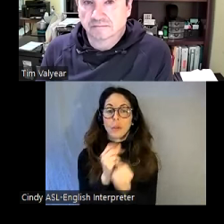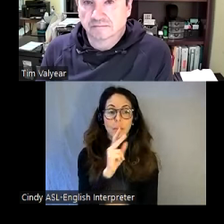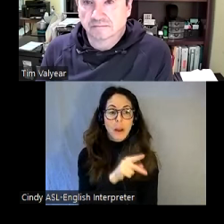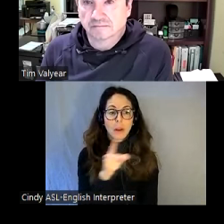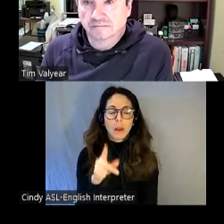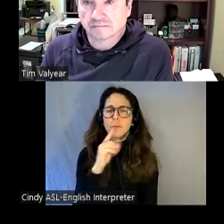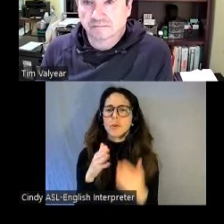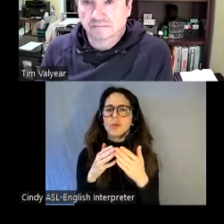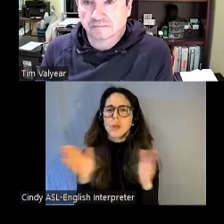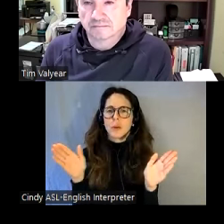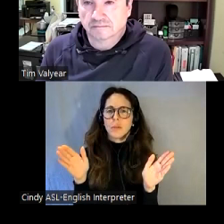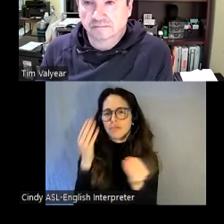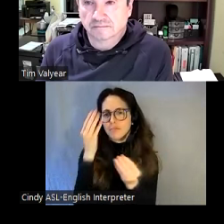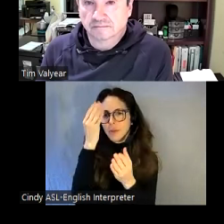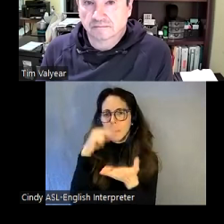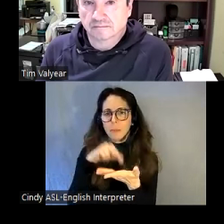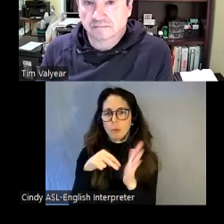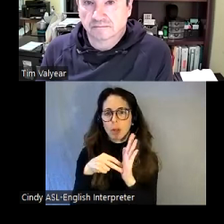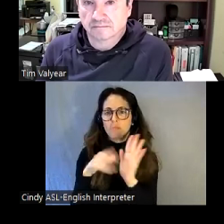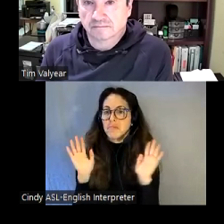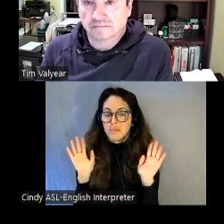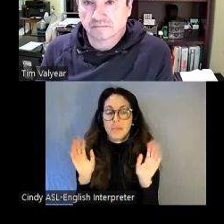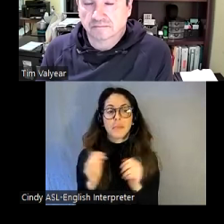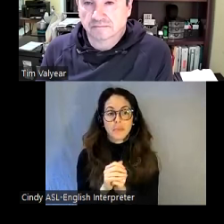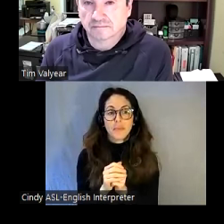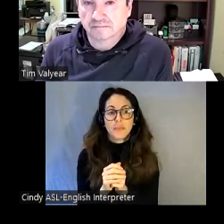thank yous. Just as a workshop disclaimer, the Power